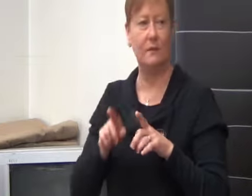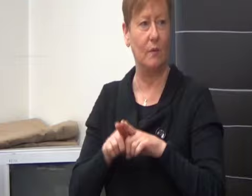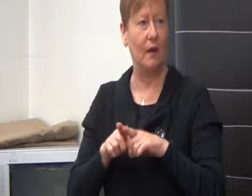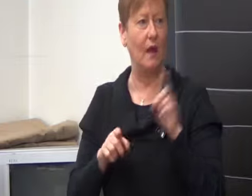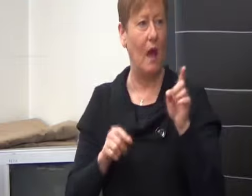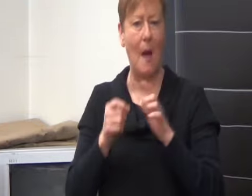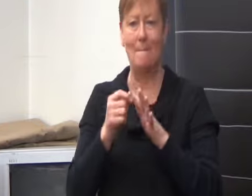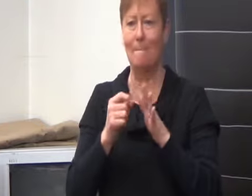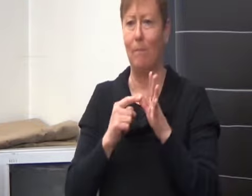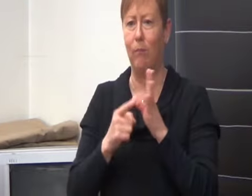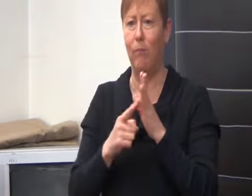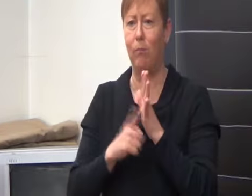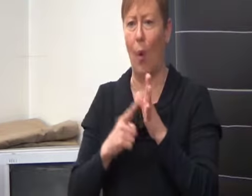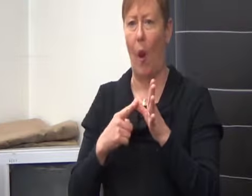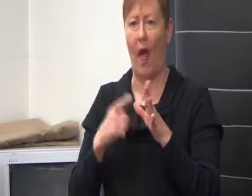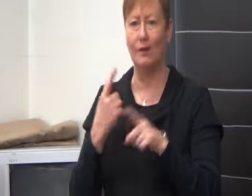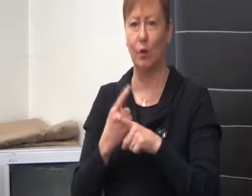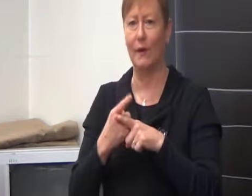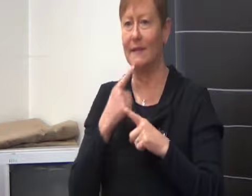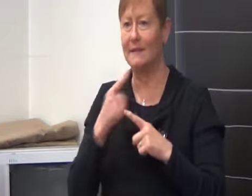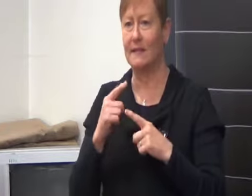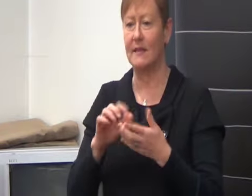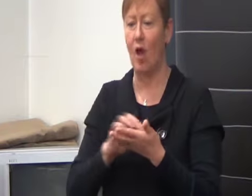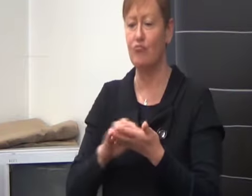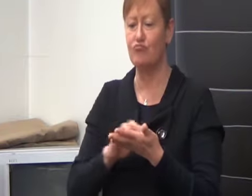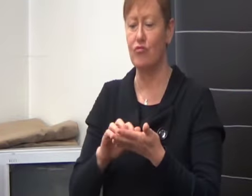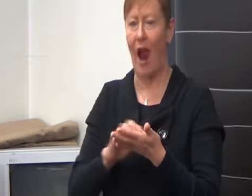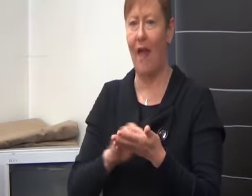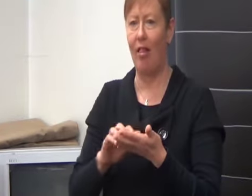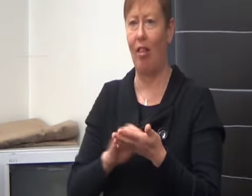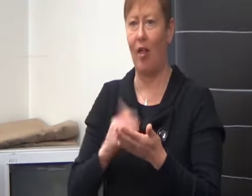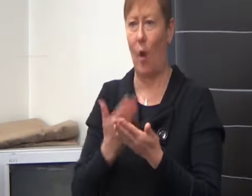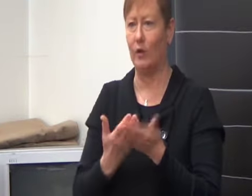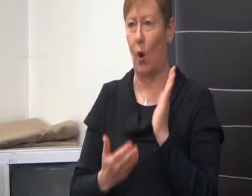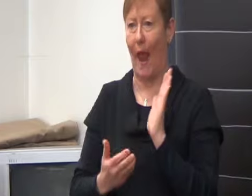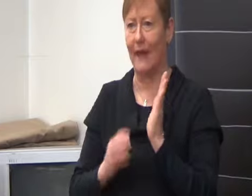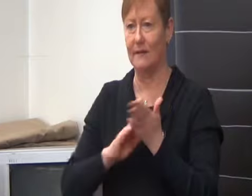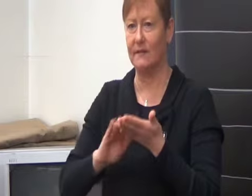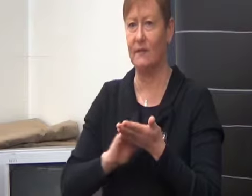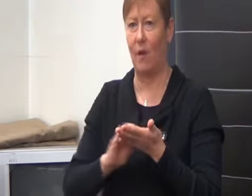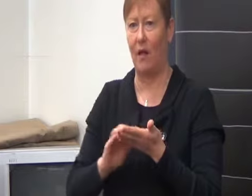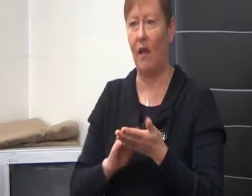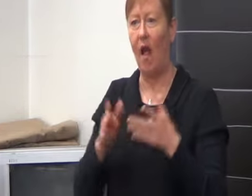Meredith Bartlet: In Japan they actually have interpreters who work with braille keys, they